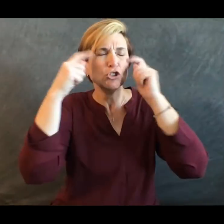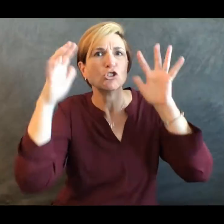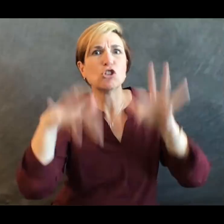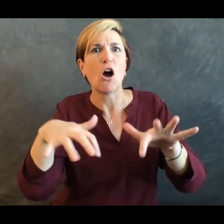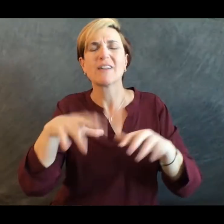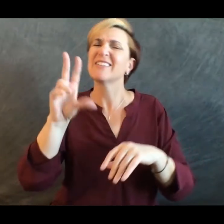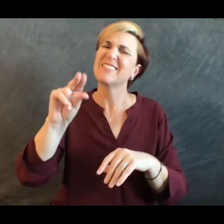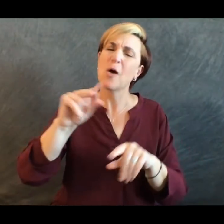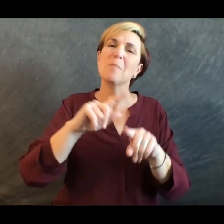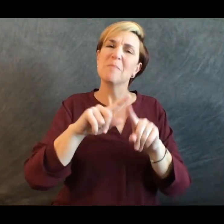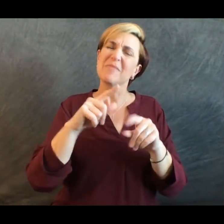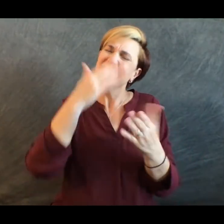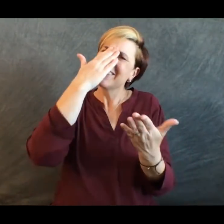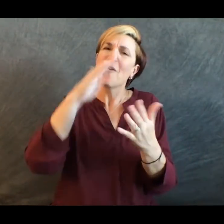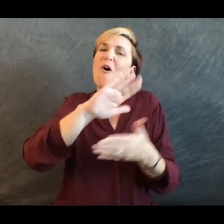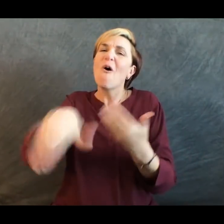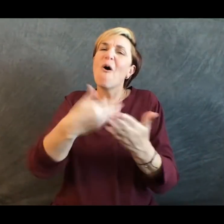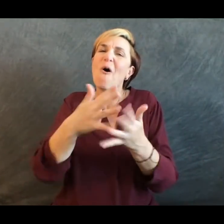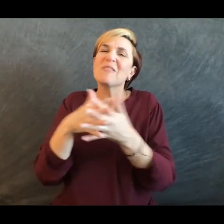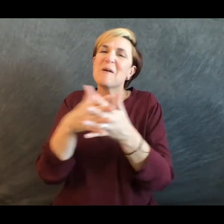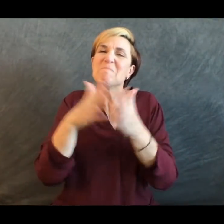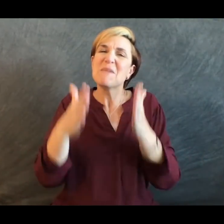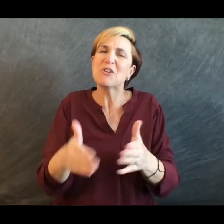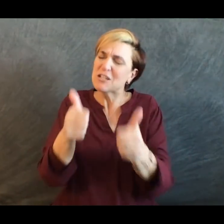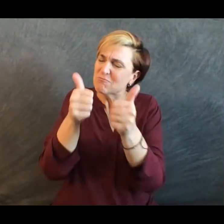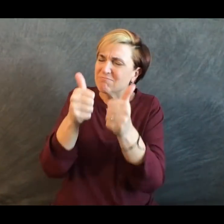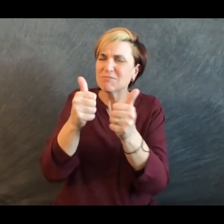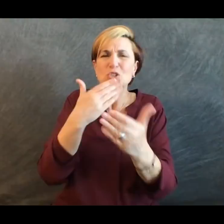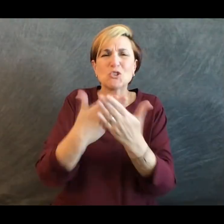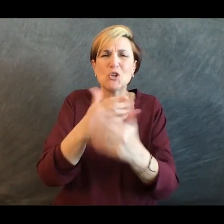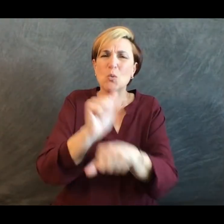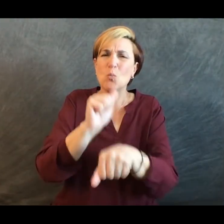commitment that they're putting into making sure that we don't have the kinds